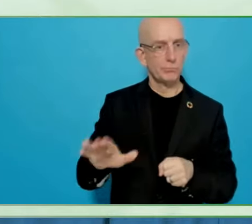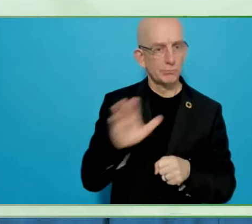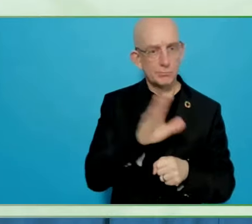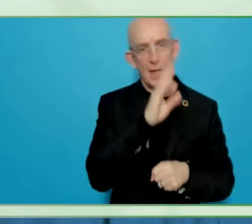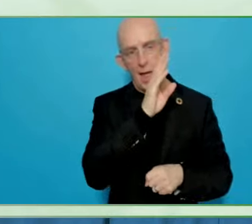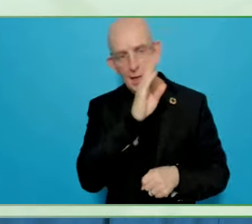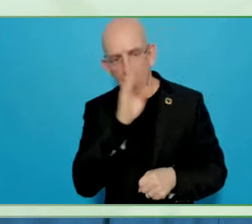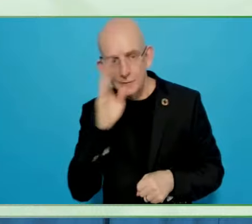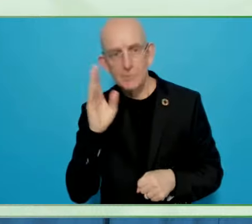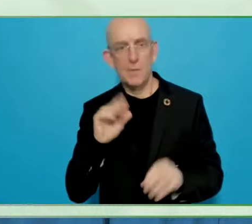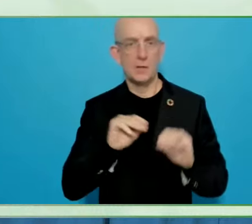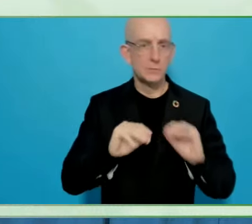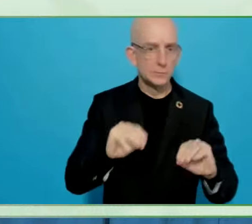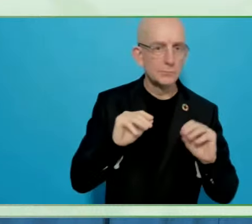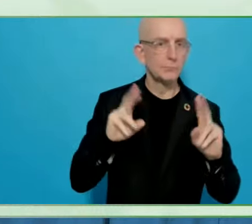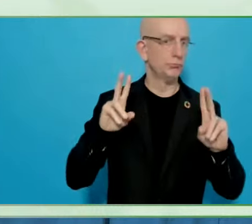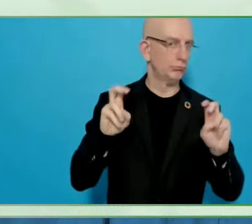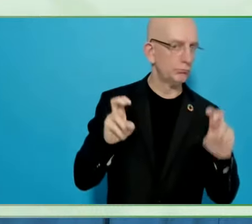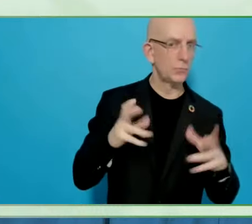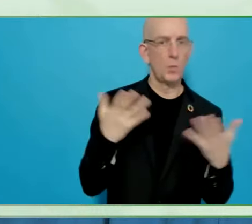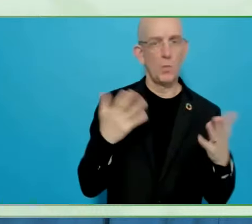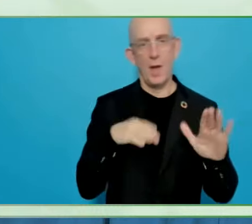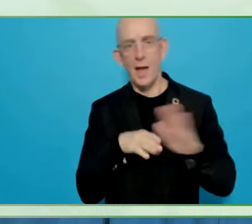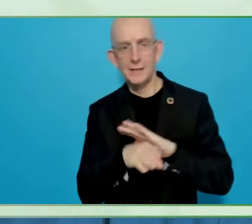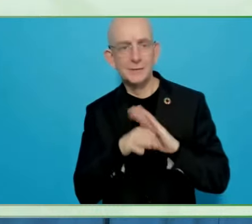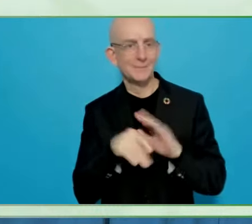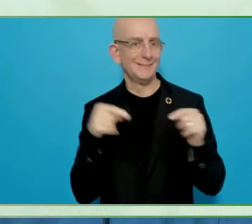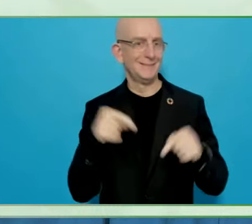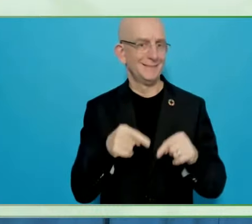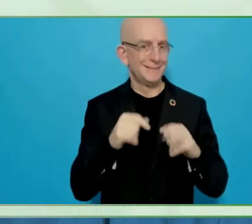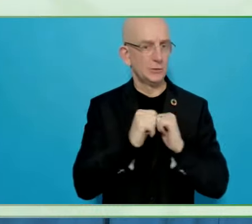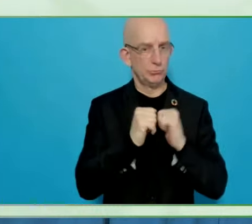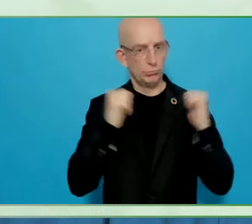for knowledge and accessibility and user training.